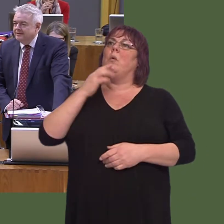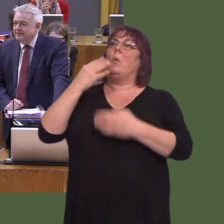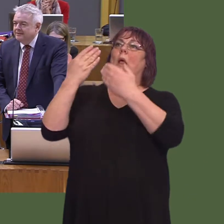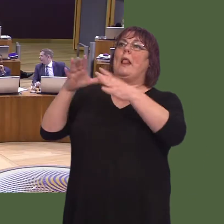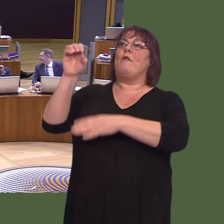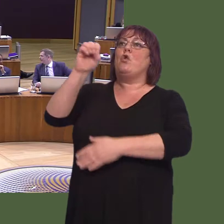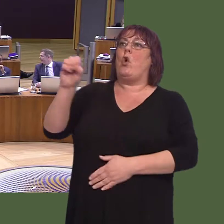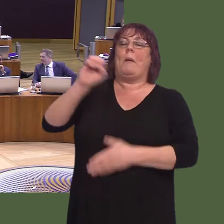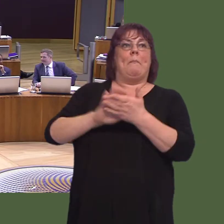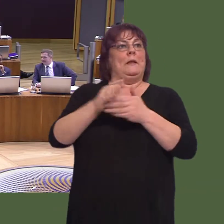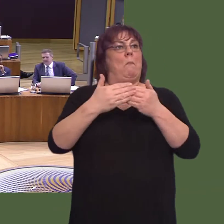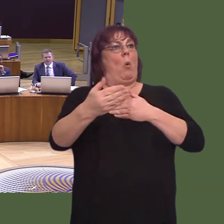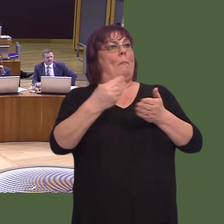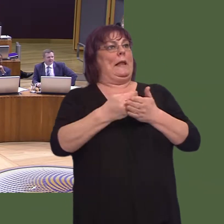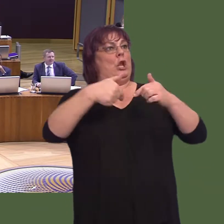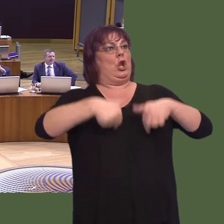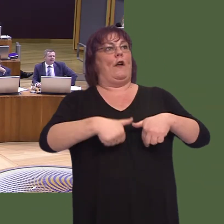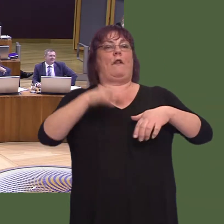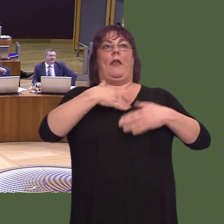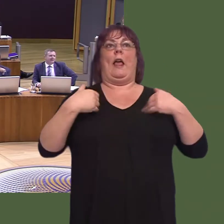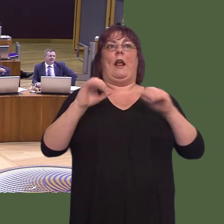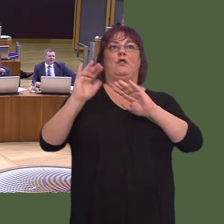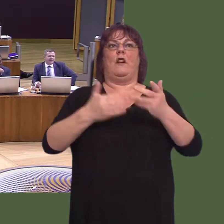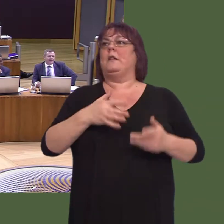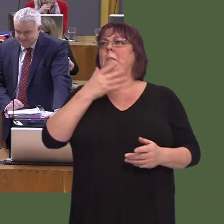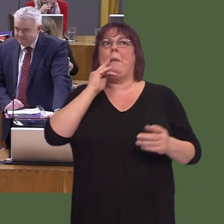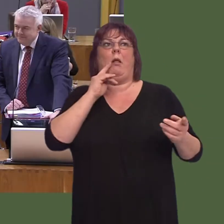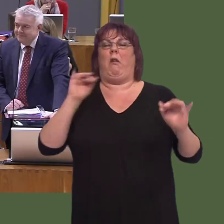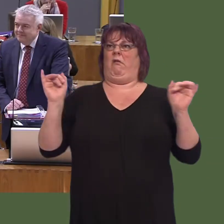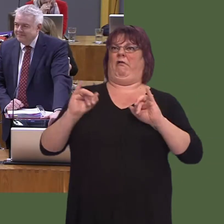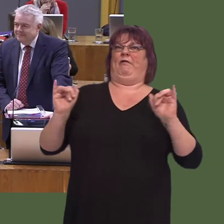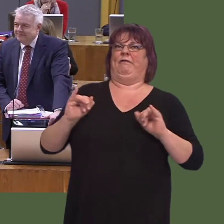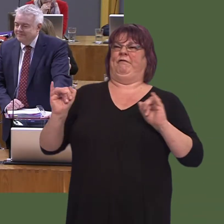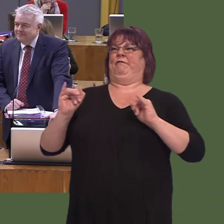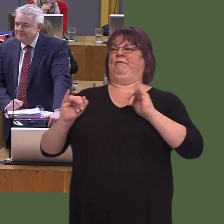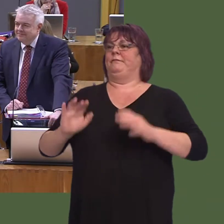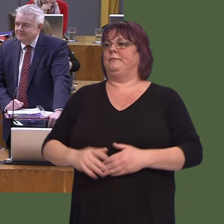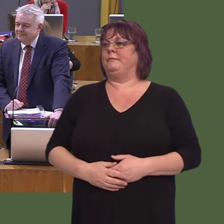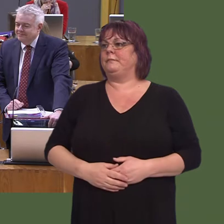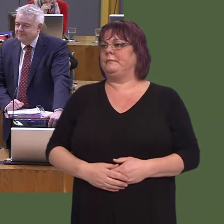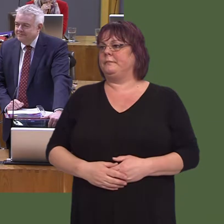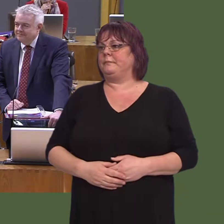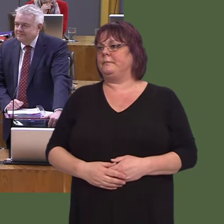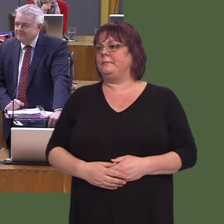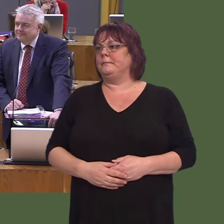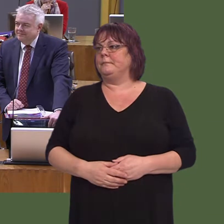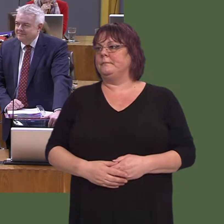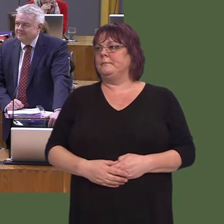Union there will be more money to spend on the health service. [Interruption.]